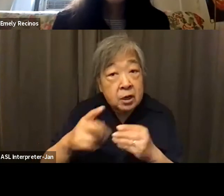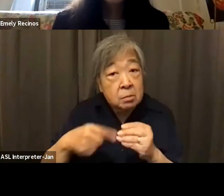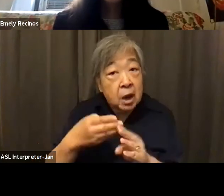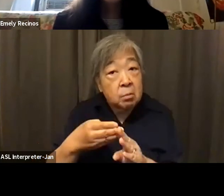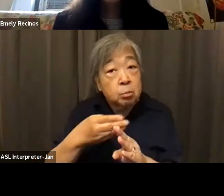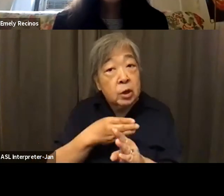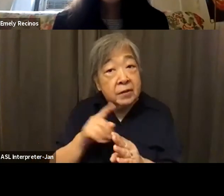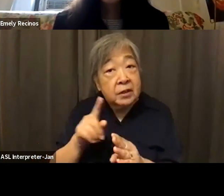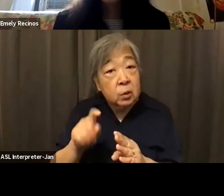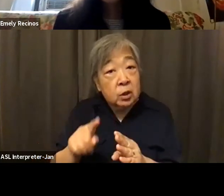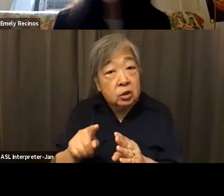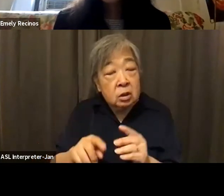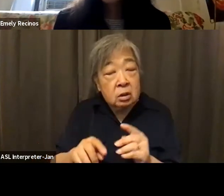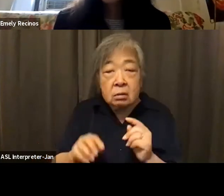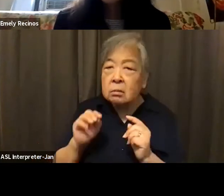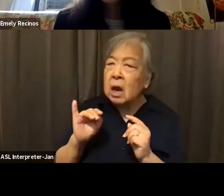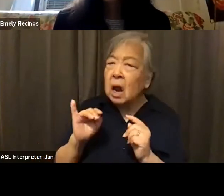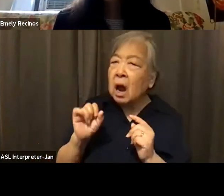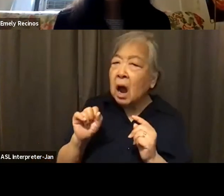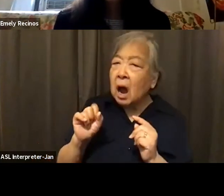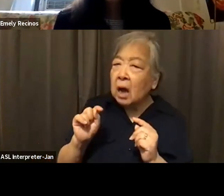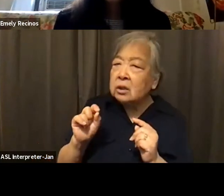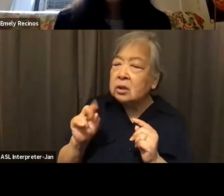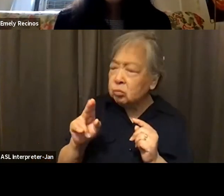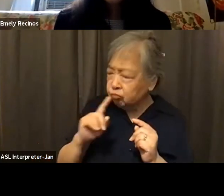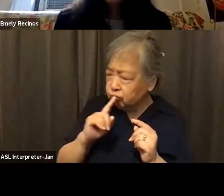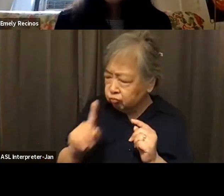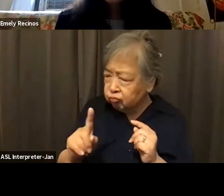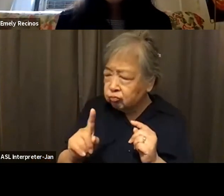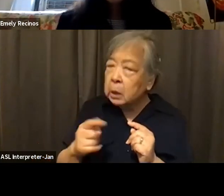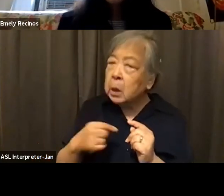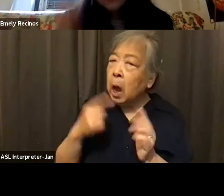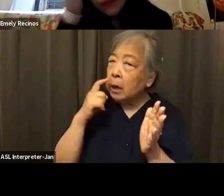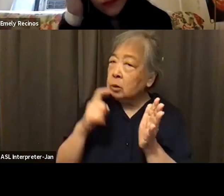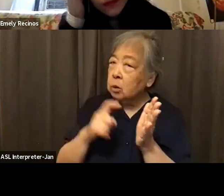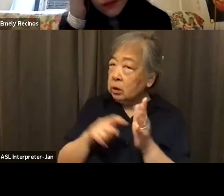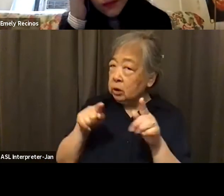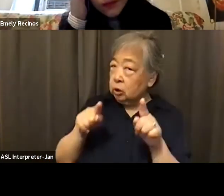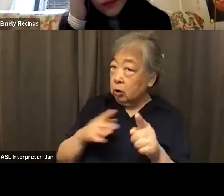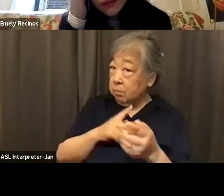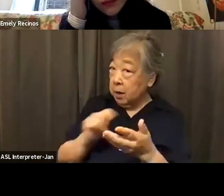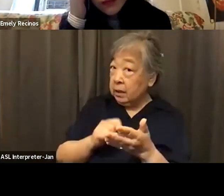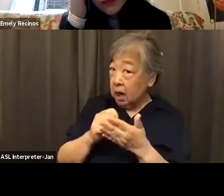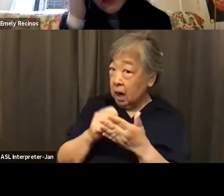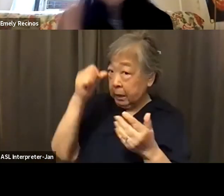Yeah, sure, so what I noticed during my time in India is many of the public